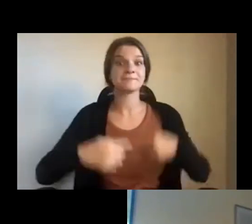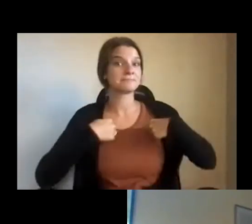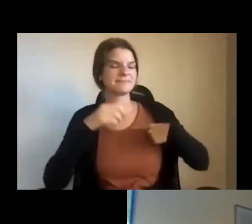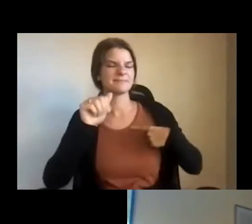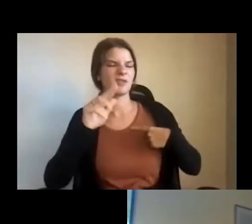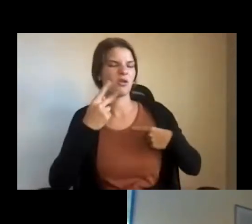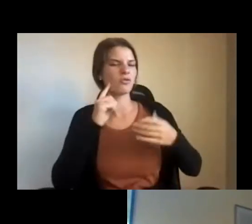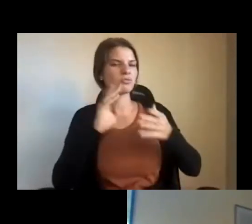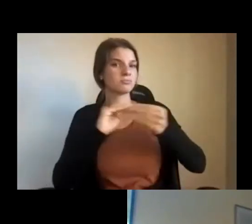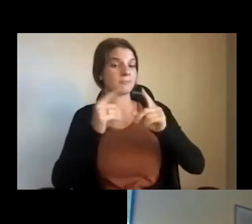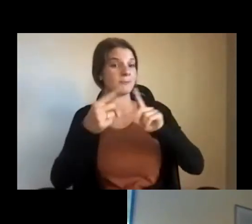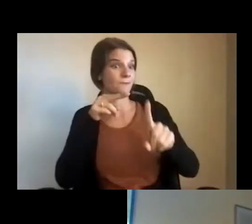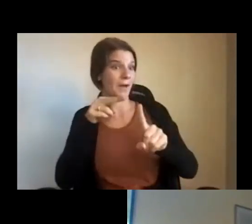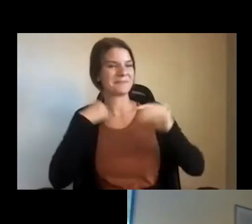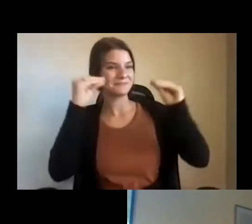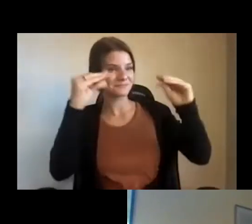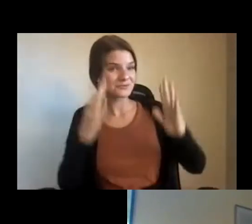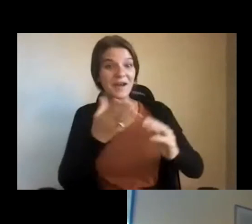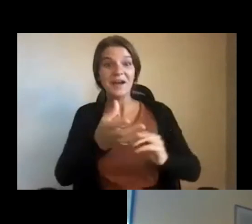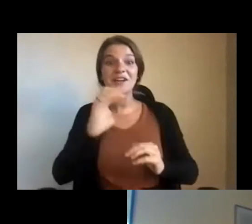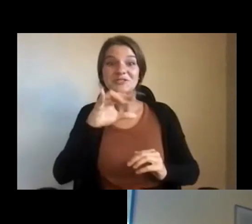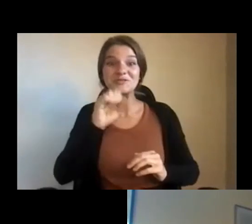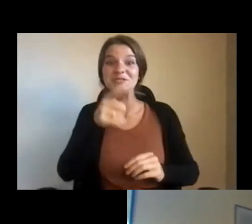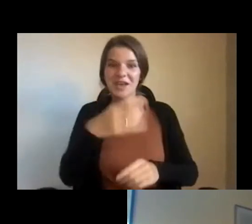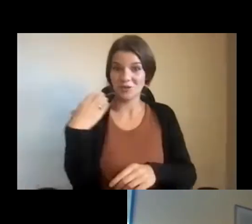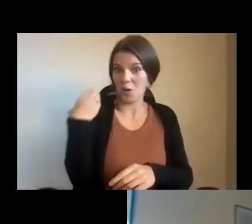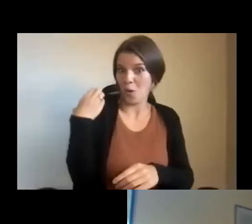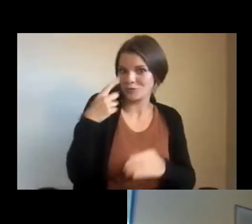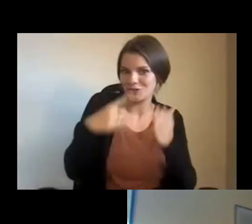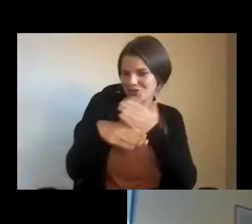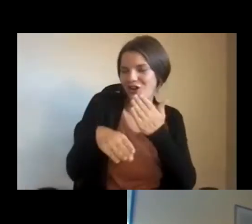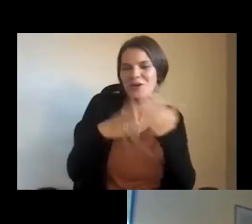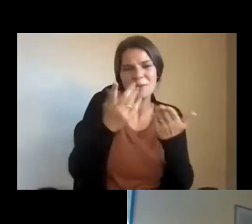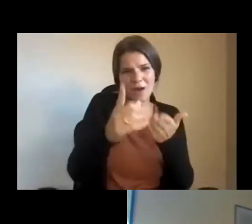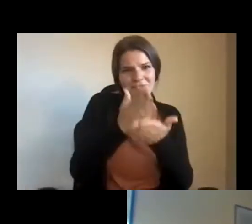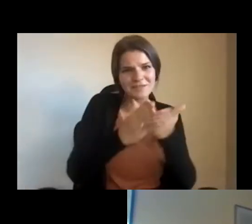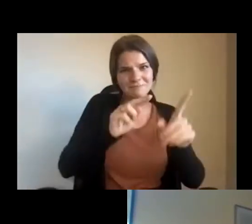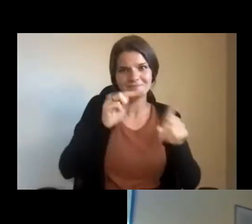Chris is a coach you might have some of your own feelings. Is it fourth in